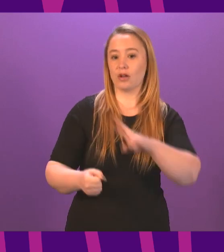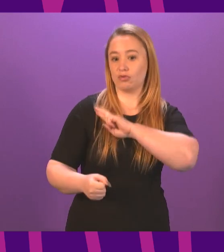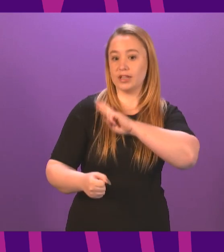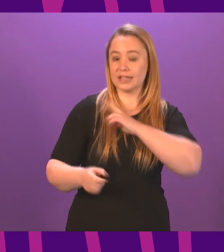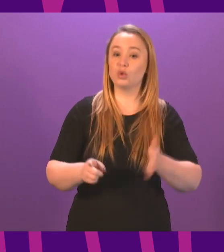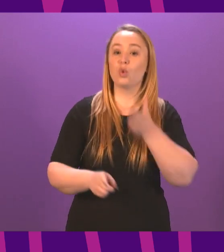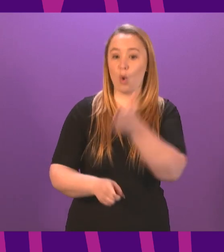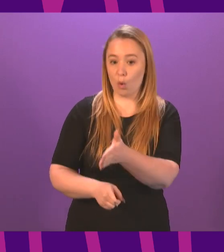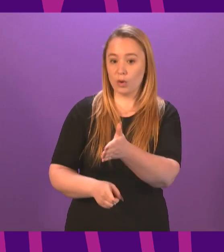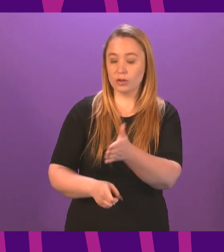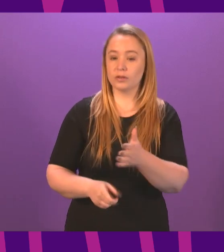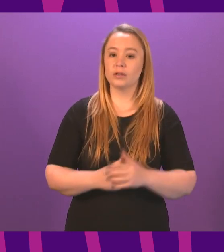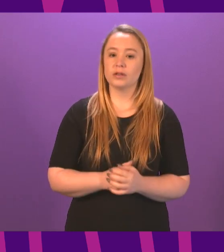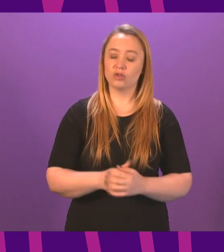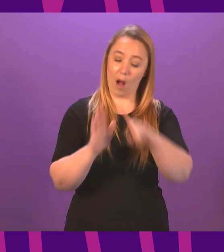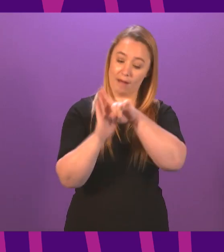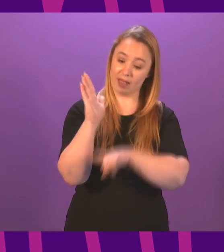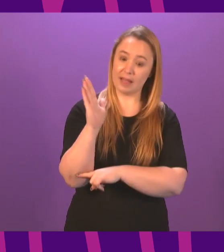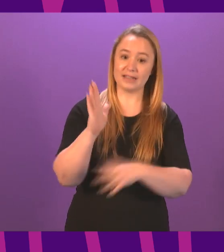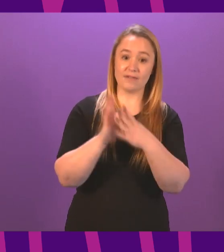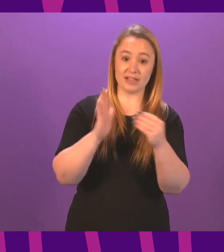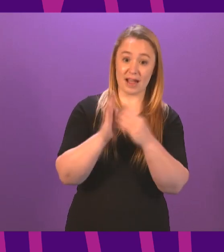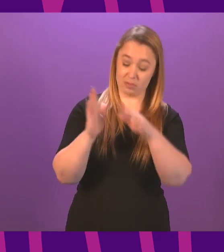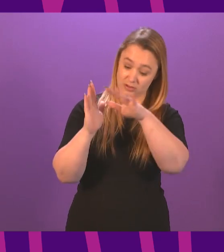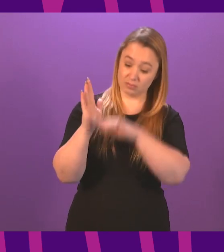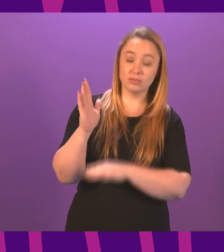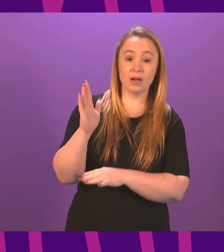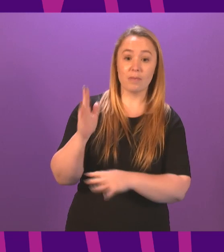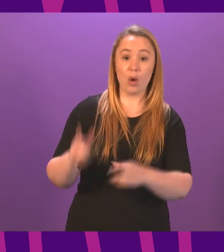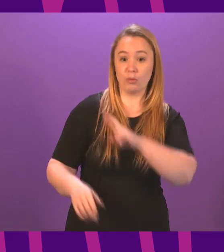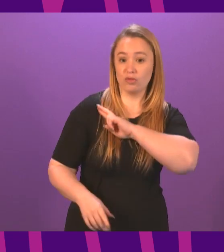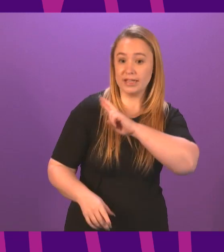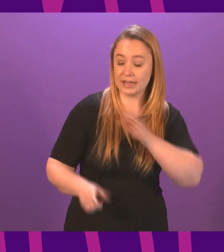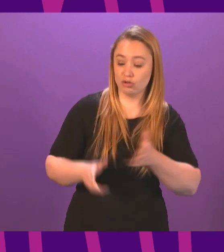of examples of what a reasonable excuse might be. As I have already said, that list is not